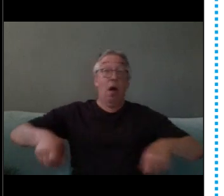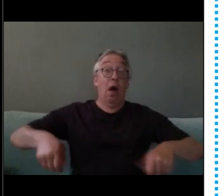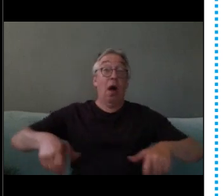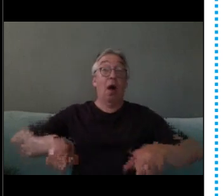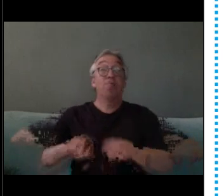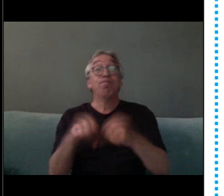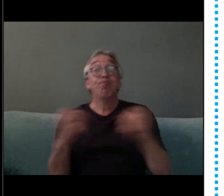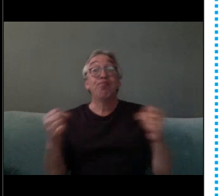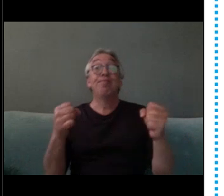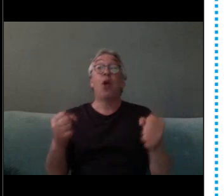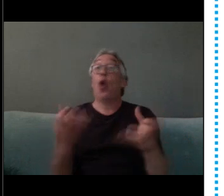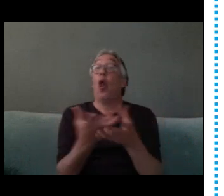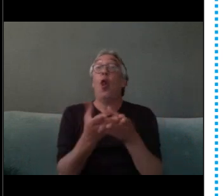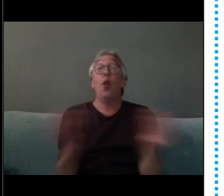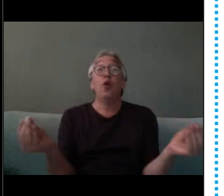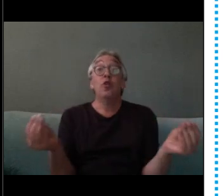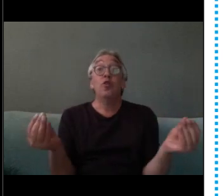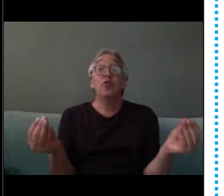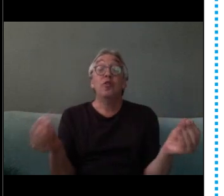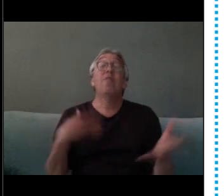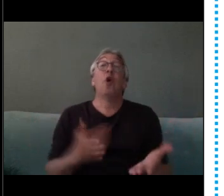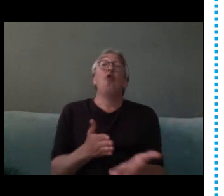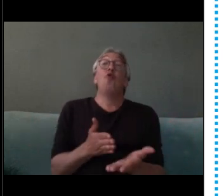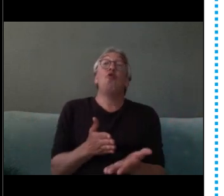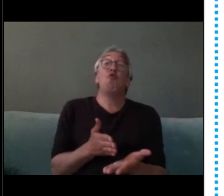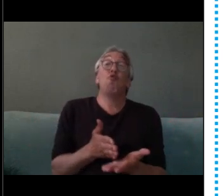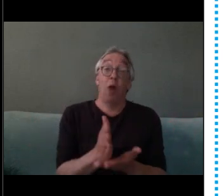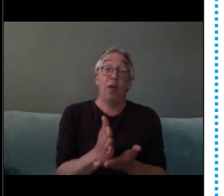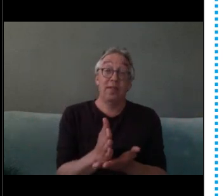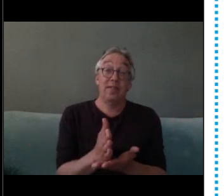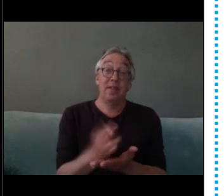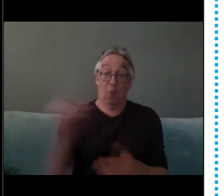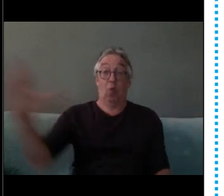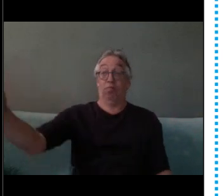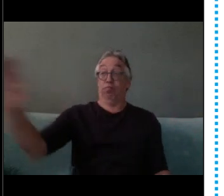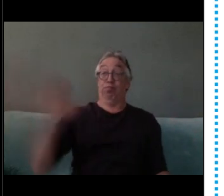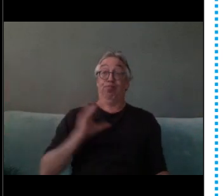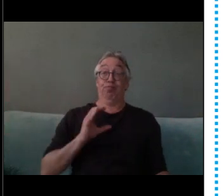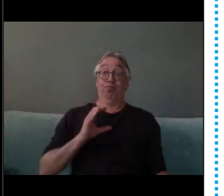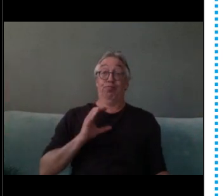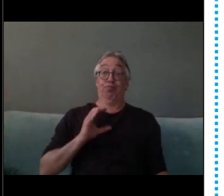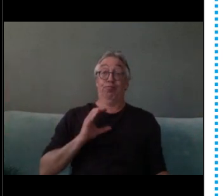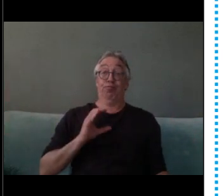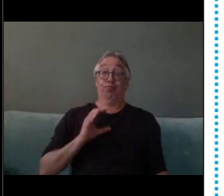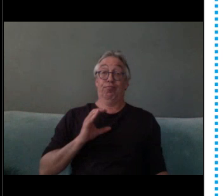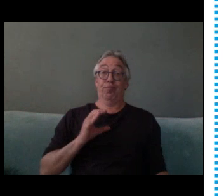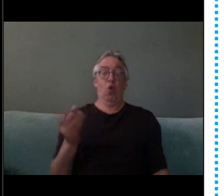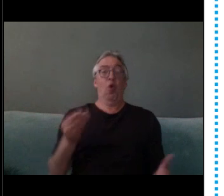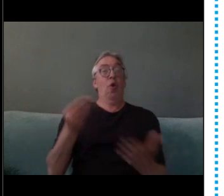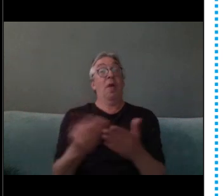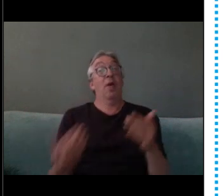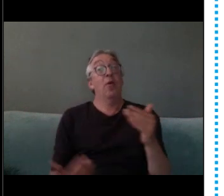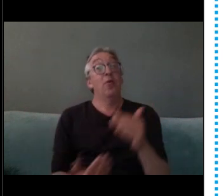either at replacement value or repaired value. This has to be discussed with the service.